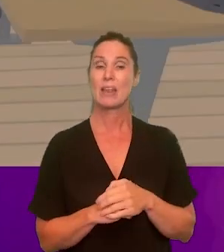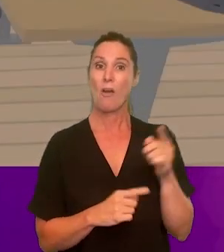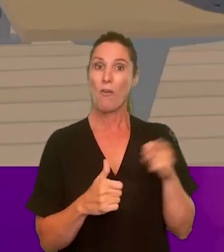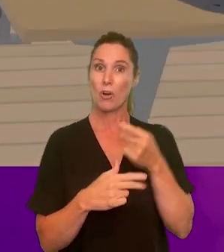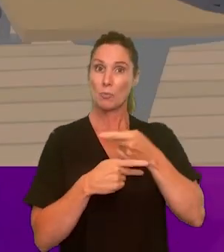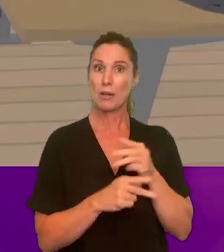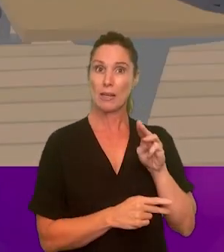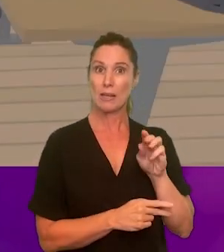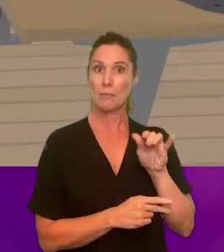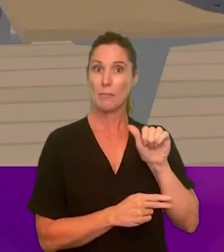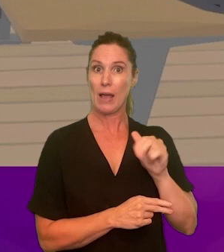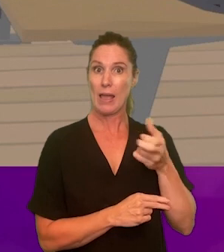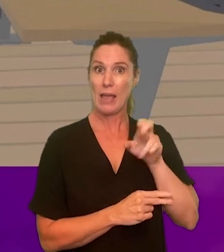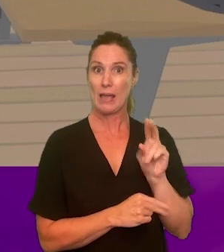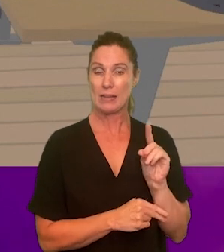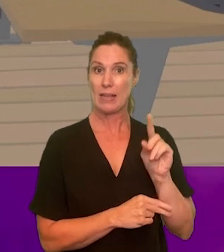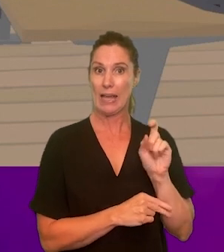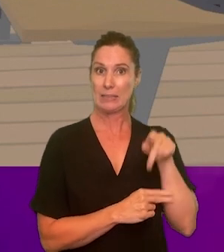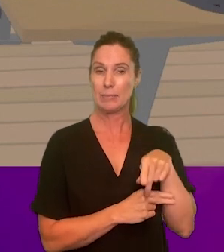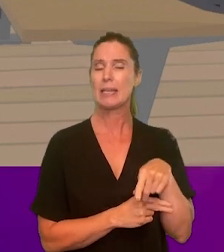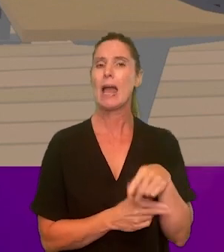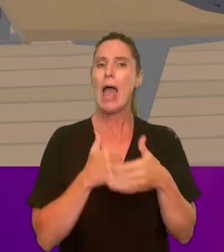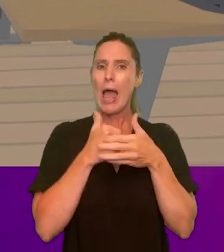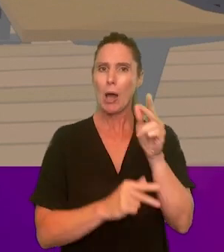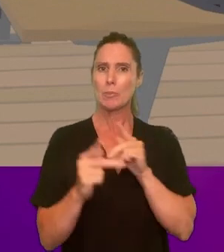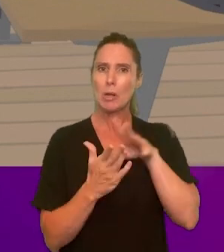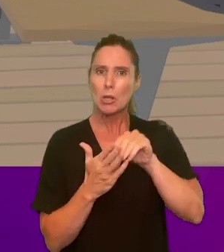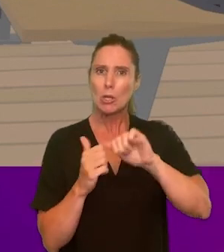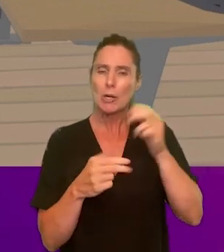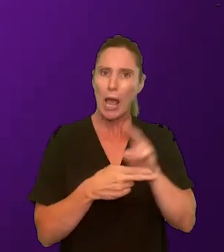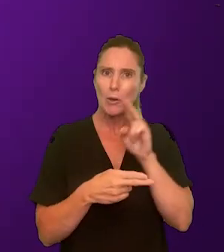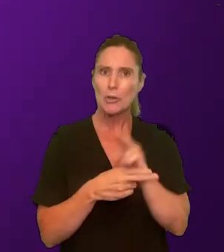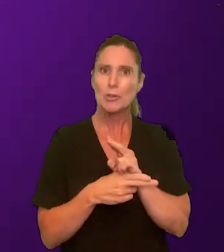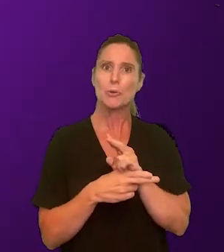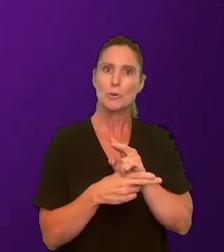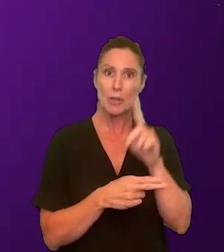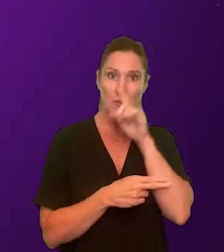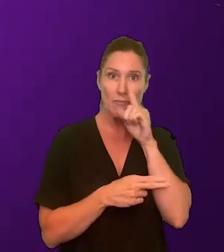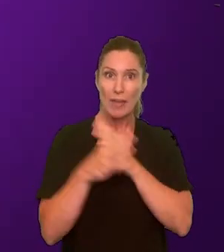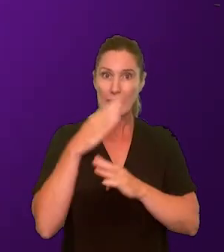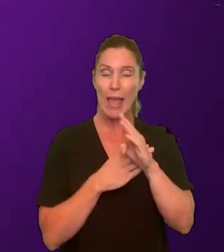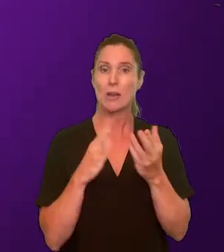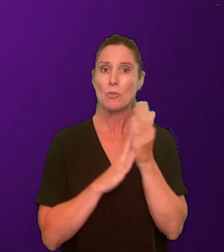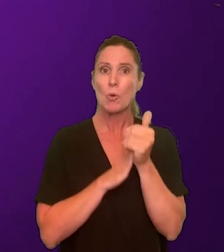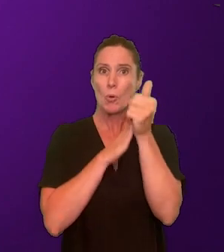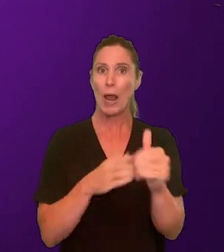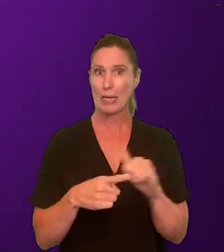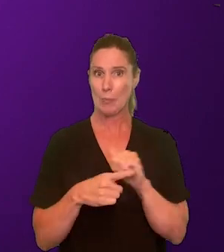allows people to learn to use a prosthetic hand through guided practice in VR. Our second product helps people manage their phantom limb pain